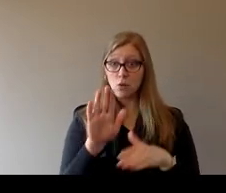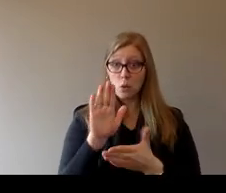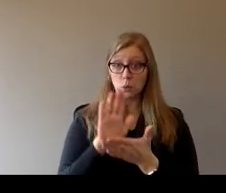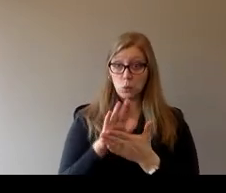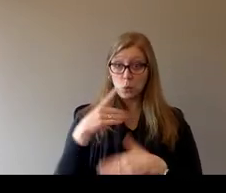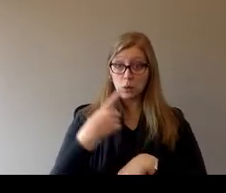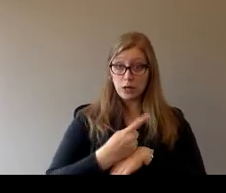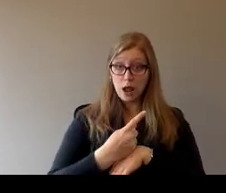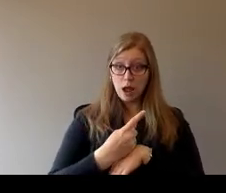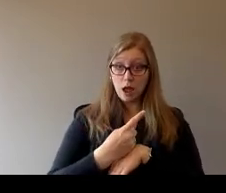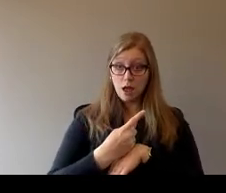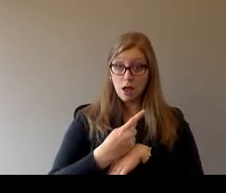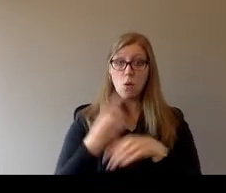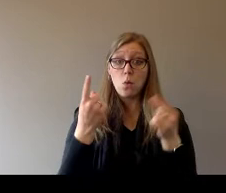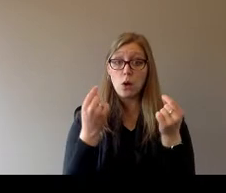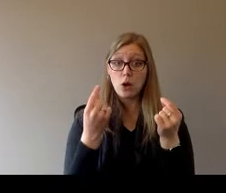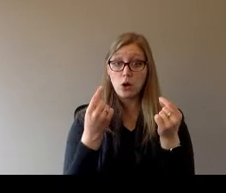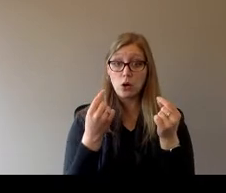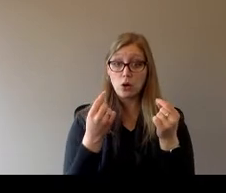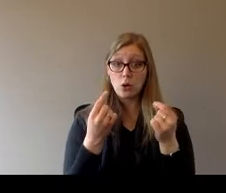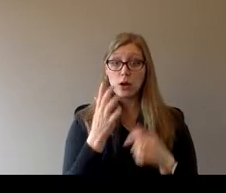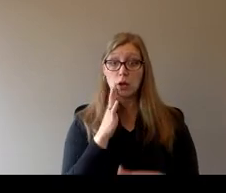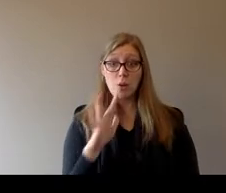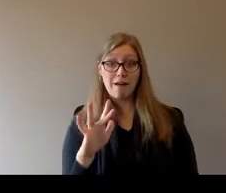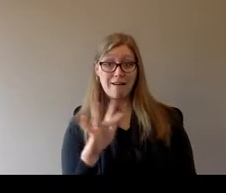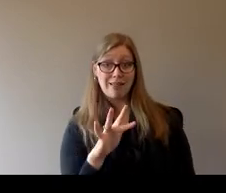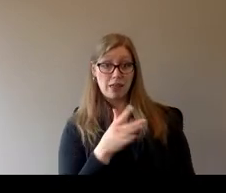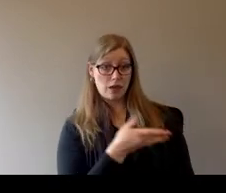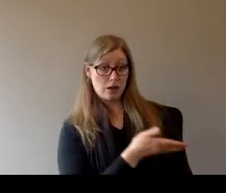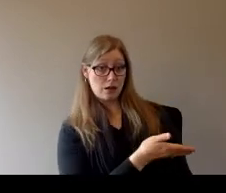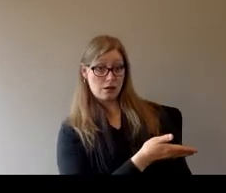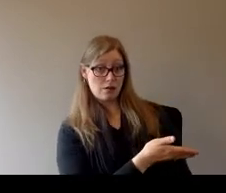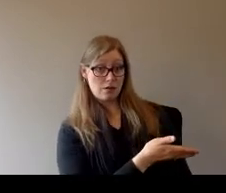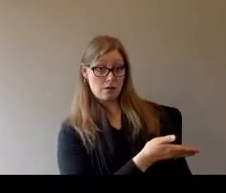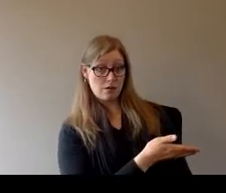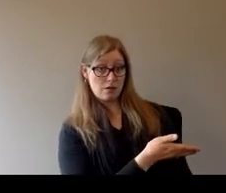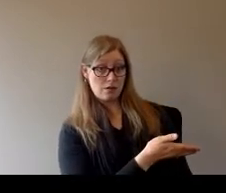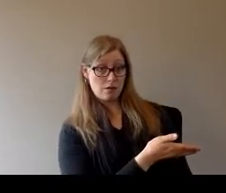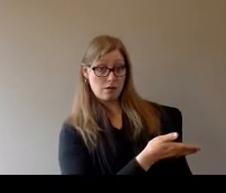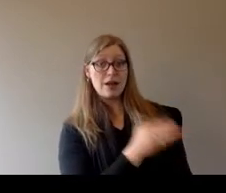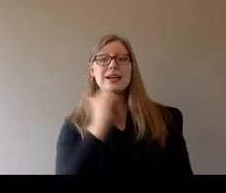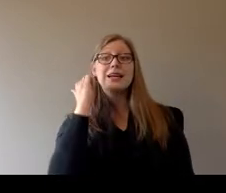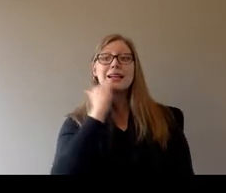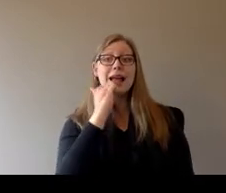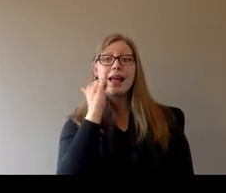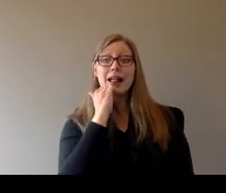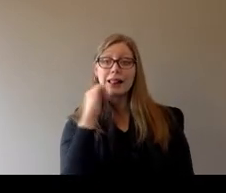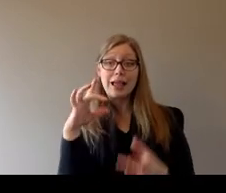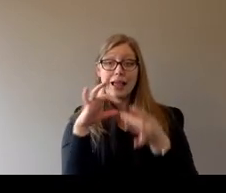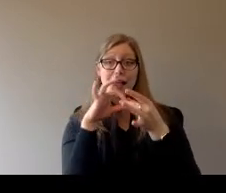to click on your daily connect course and your advisory teacher is the one who will